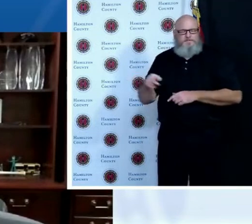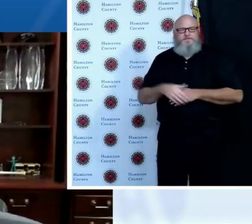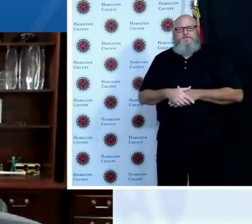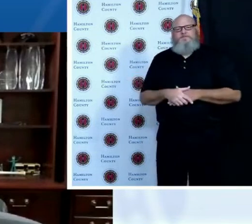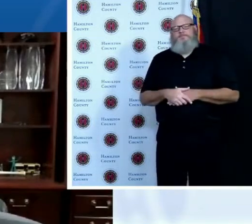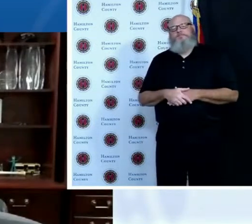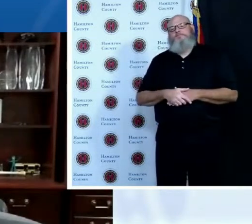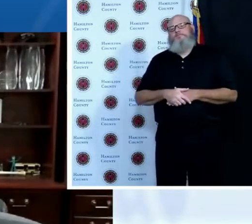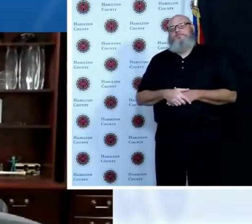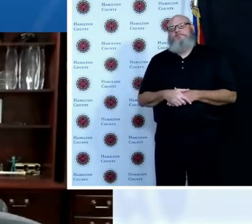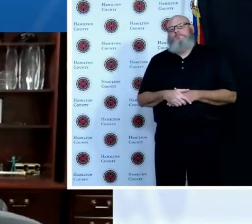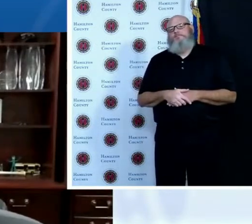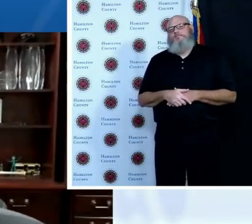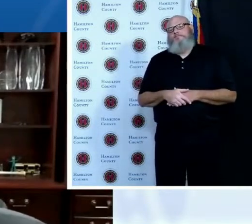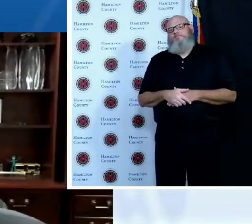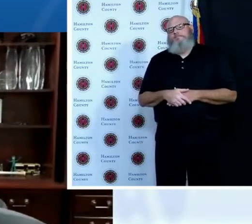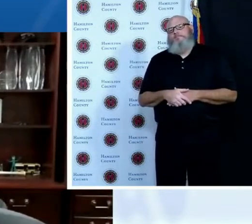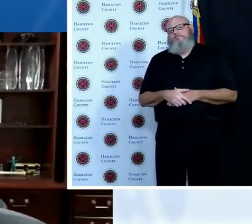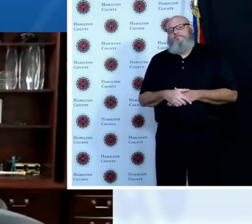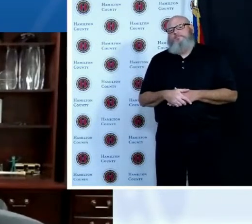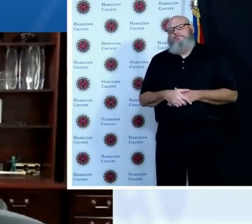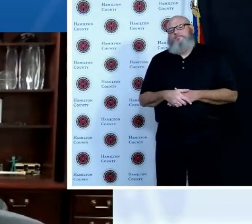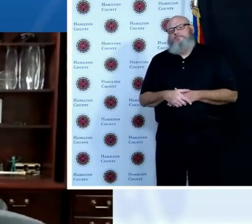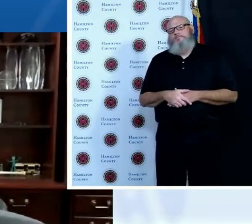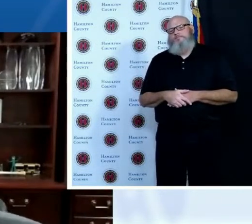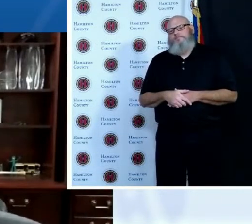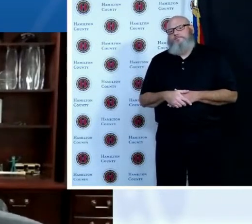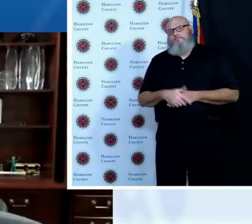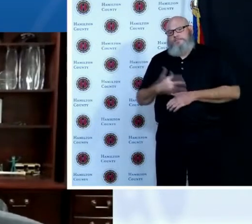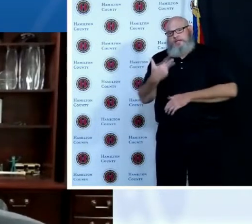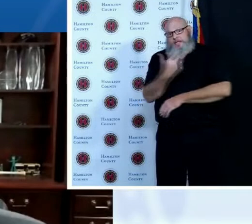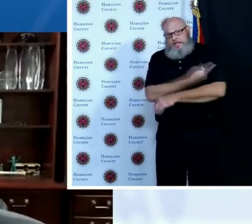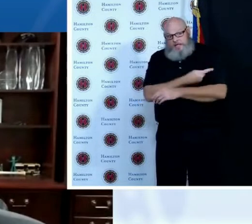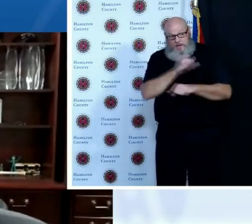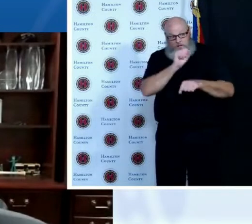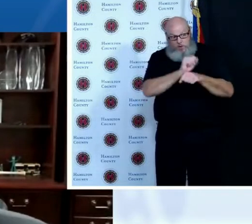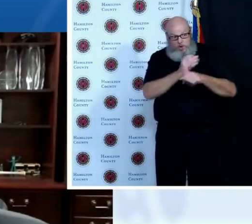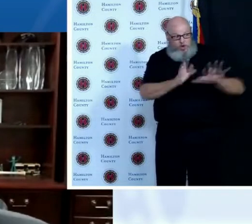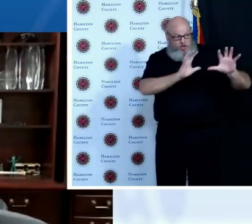vaccinating their own health care workers that will start to work with our patient population and